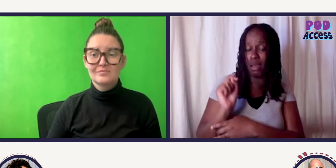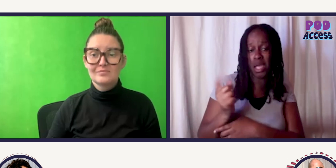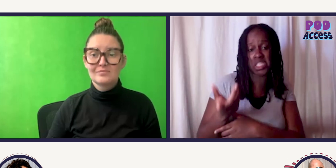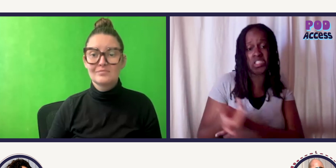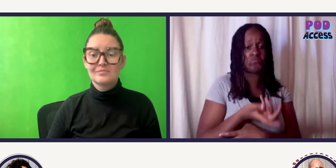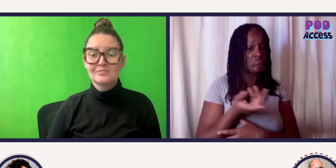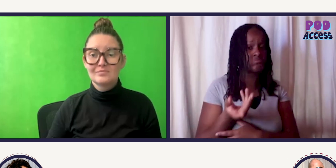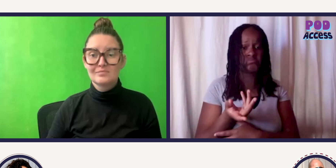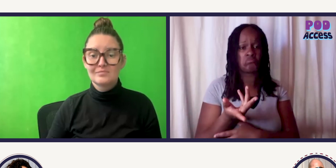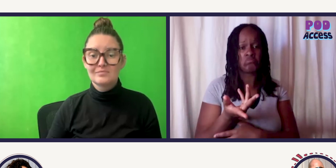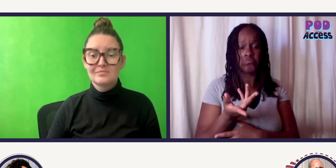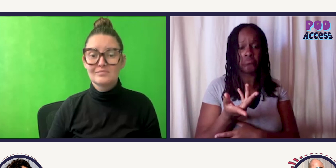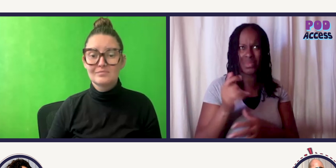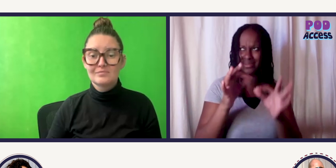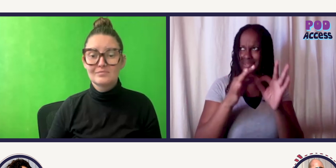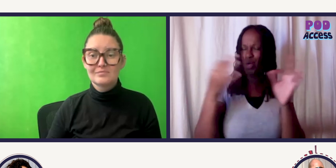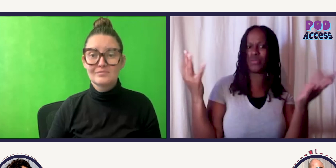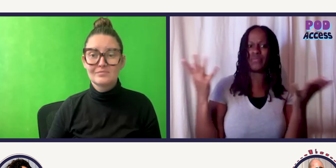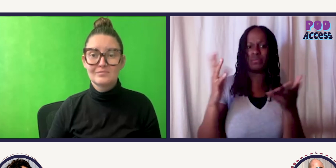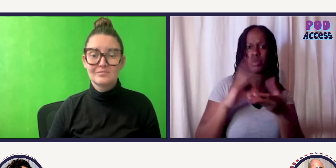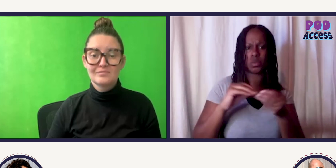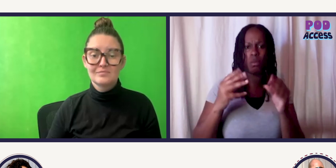or a radio drama, editing will improve the end result.